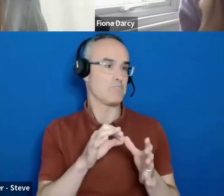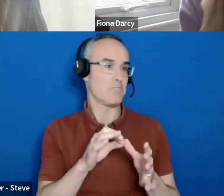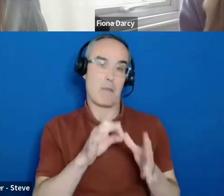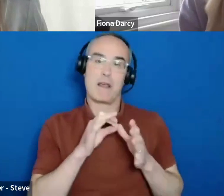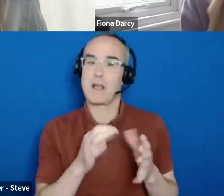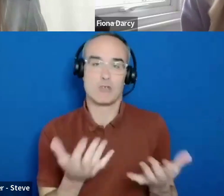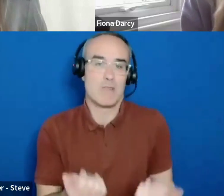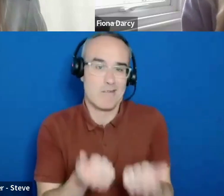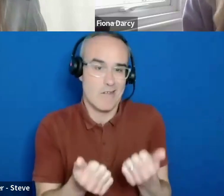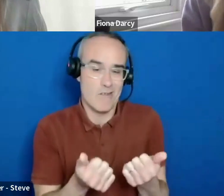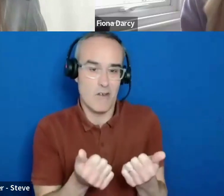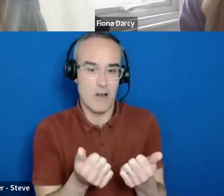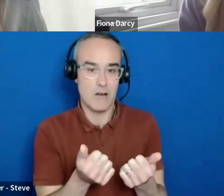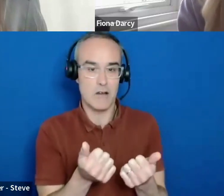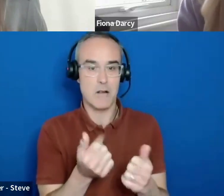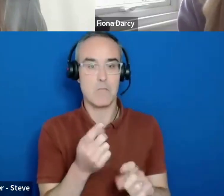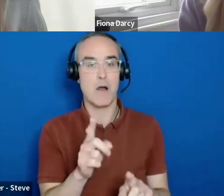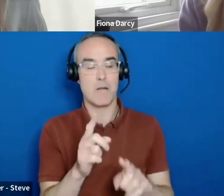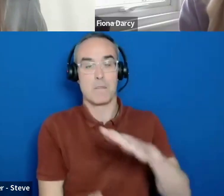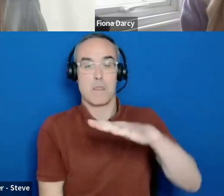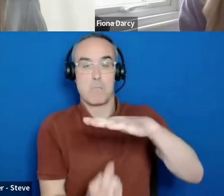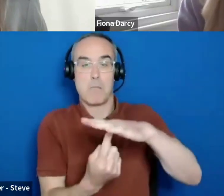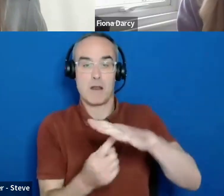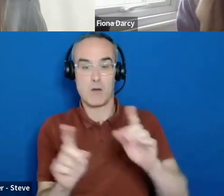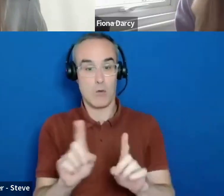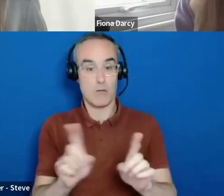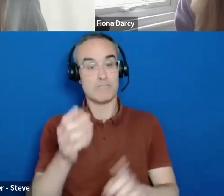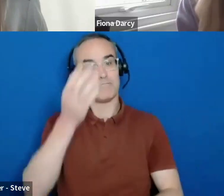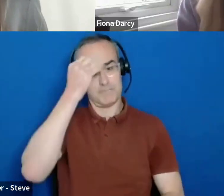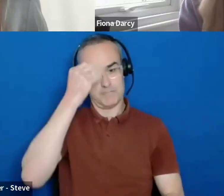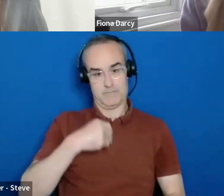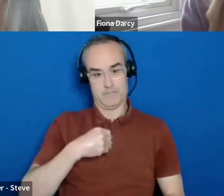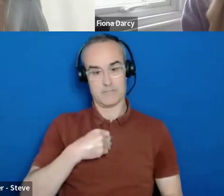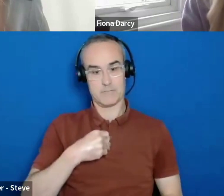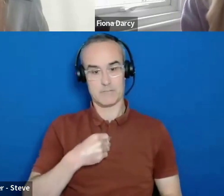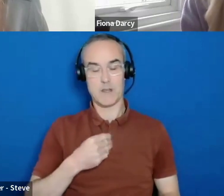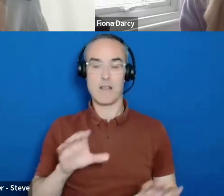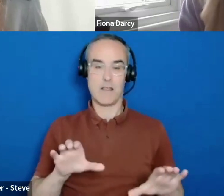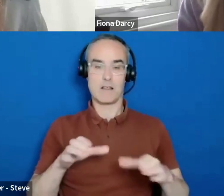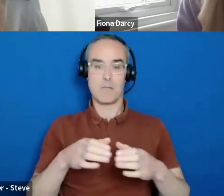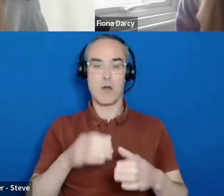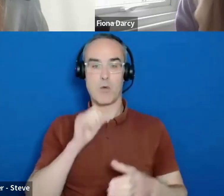But yeah, the main thing there is let us know and the department will happily have a conversation